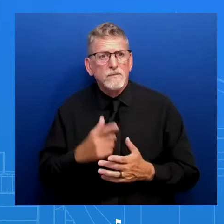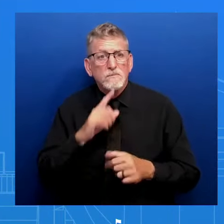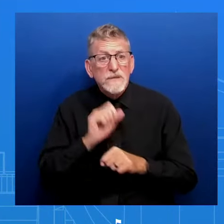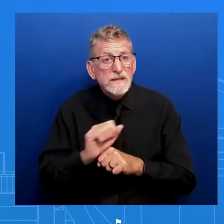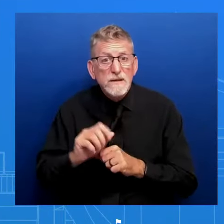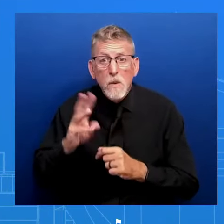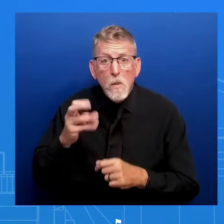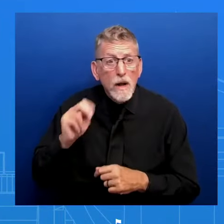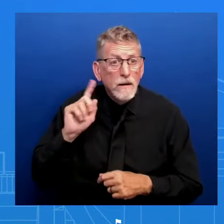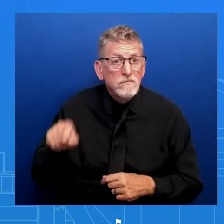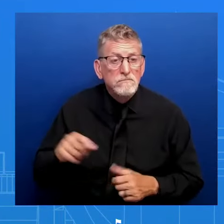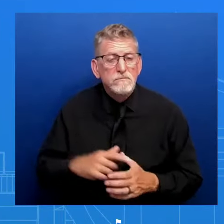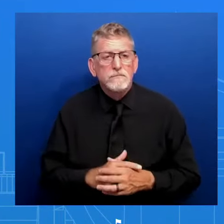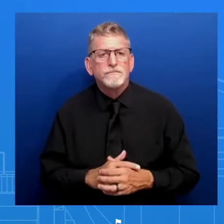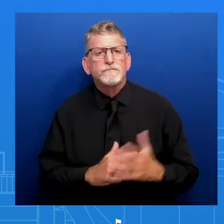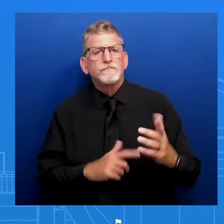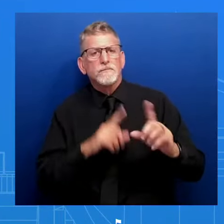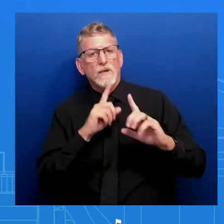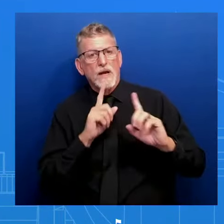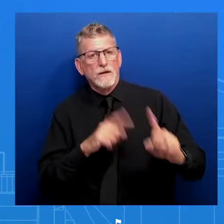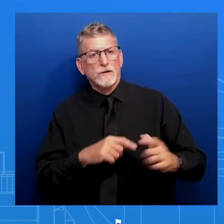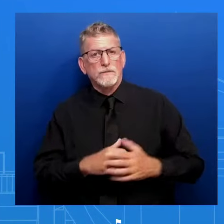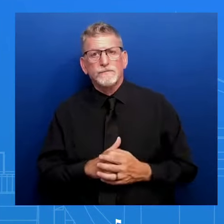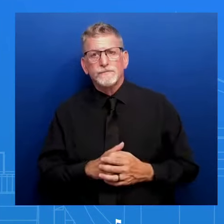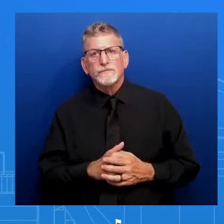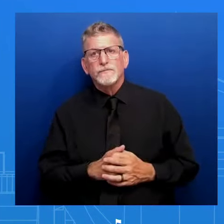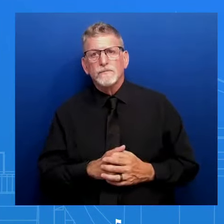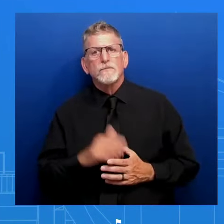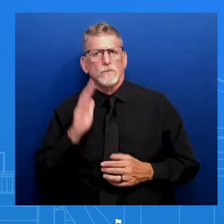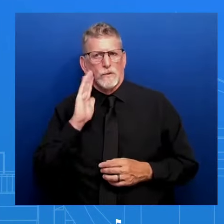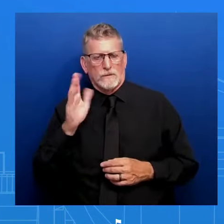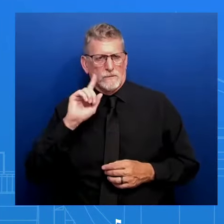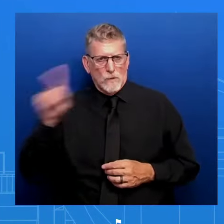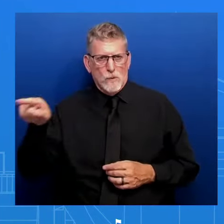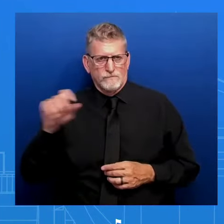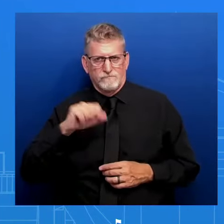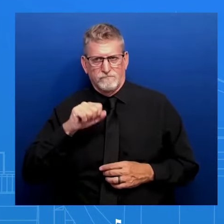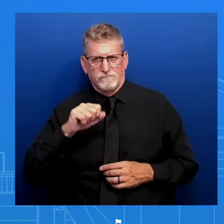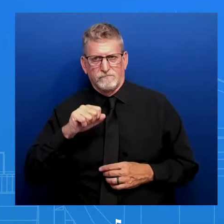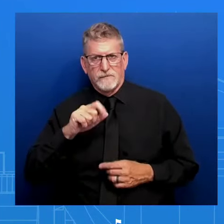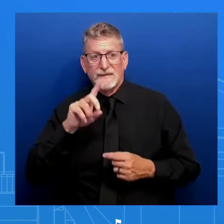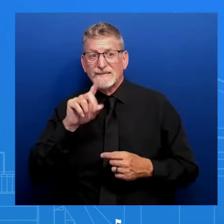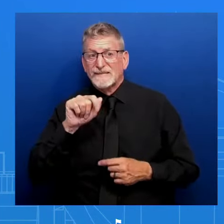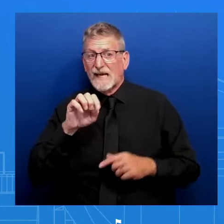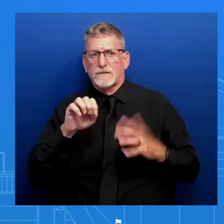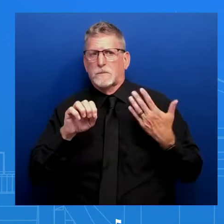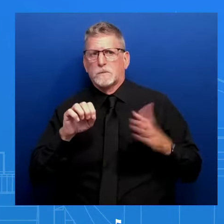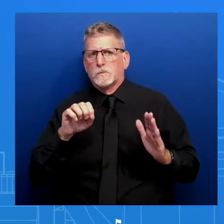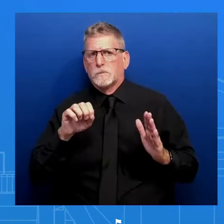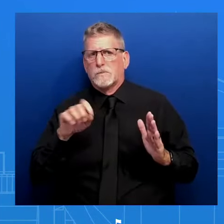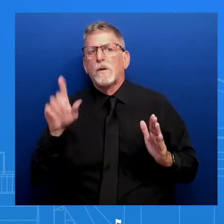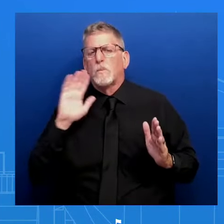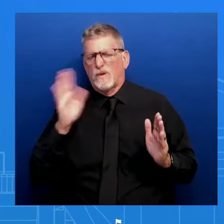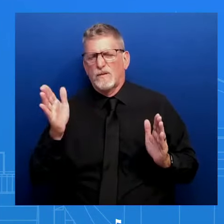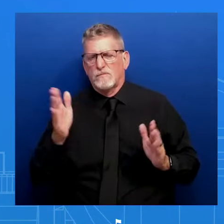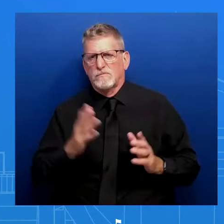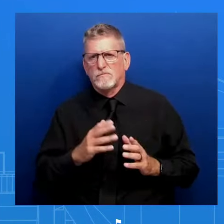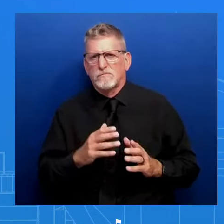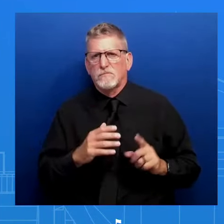Don't have a time or a date to preview at this time. I have to look into Governor DeWine's request. I have to check in with the team and with --